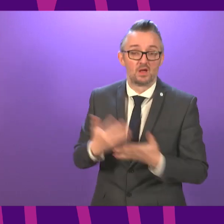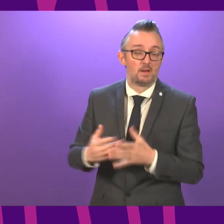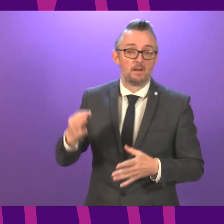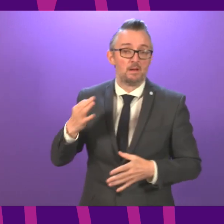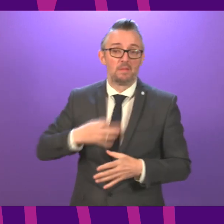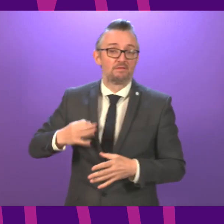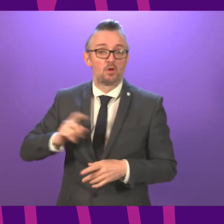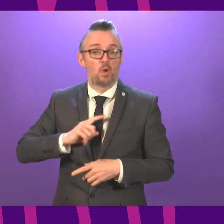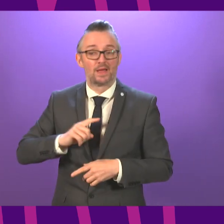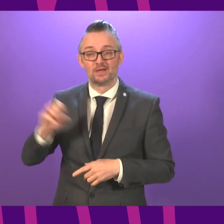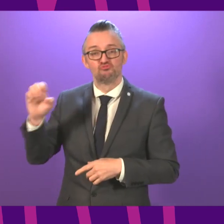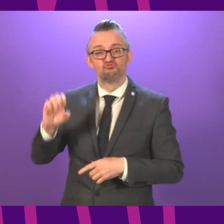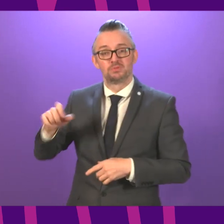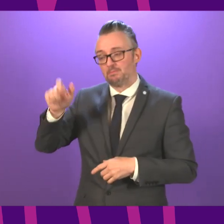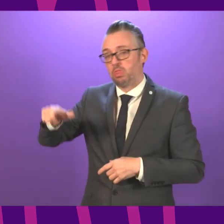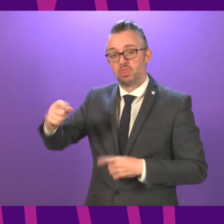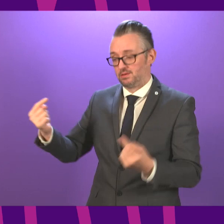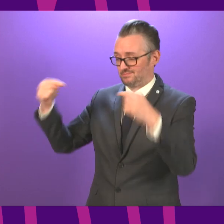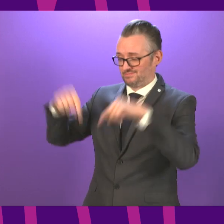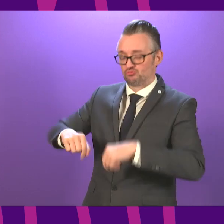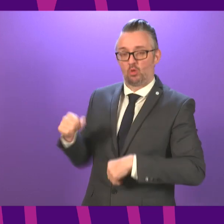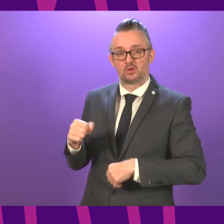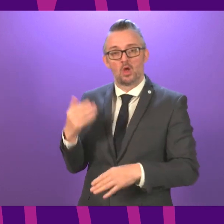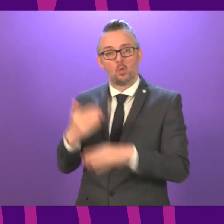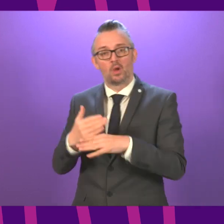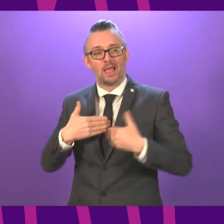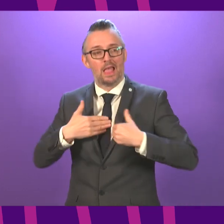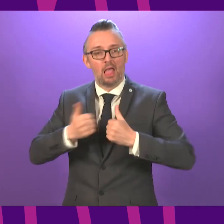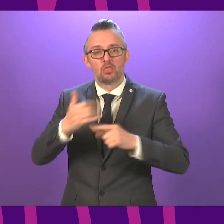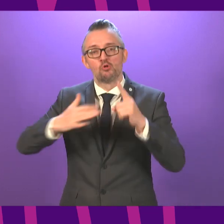who work in the health and social care sectors, as well as in other sectors, and to lose them would